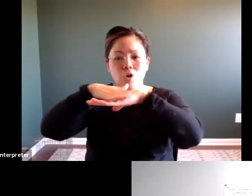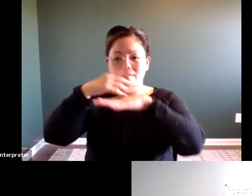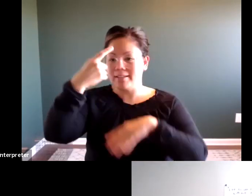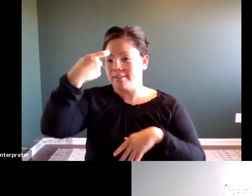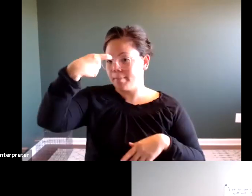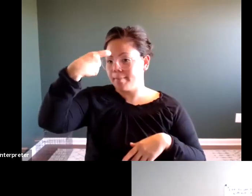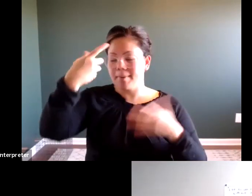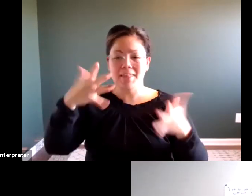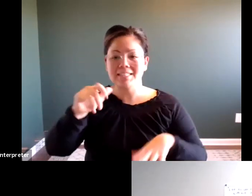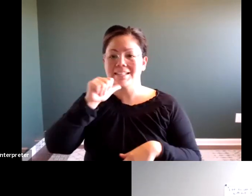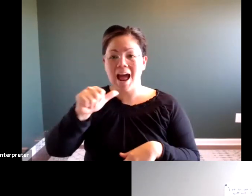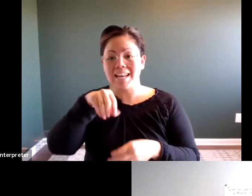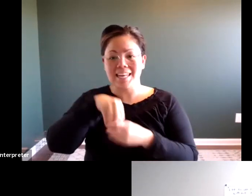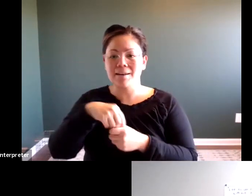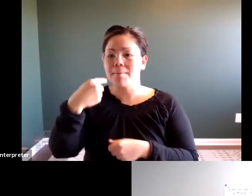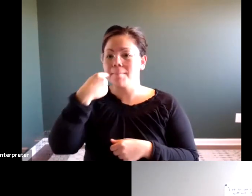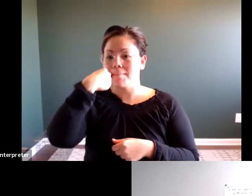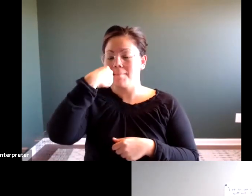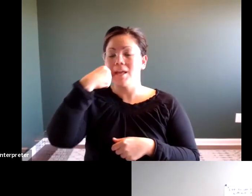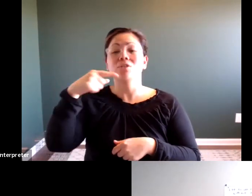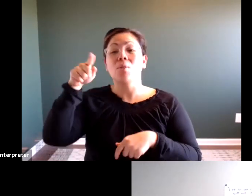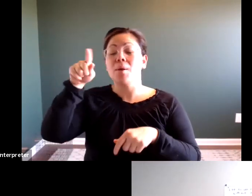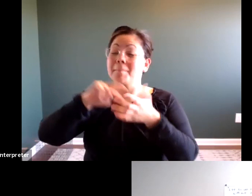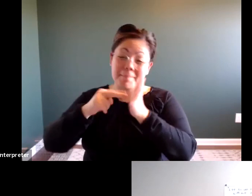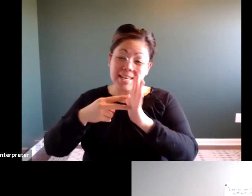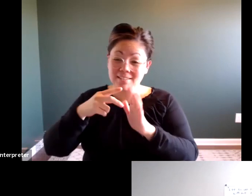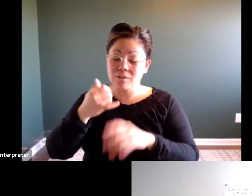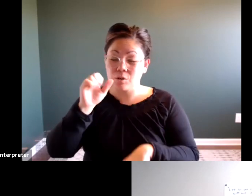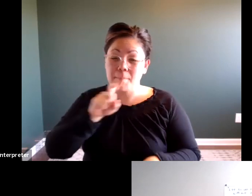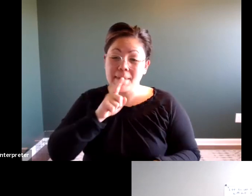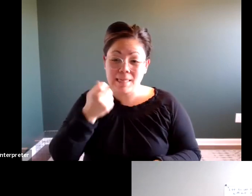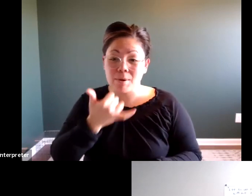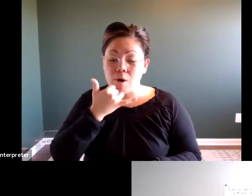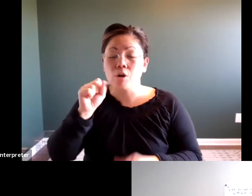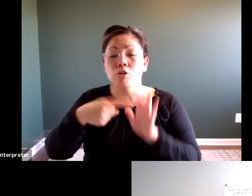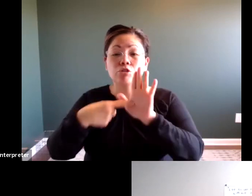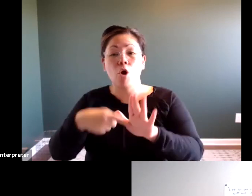So it can be overinflated and show that you have a temperature when really you don't.